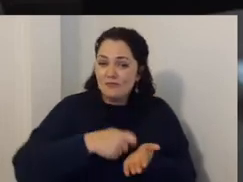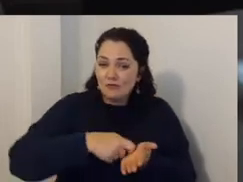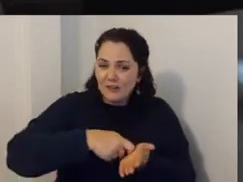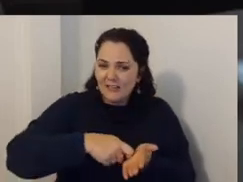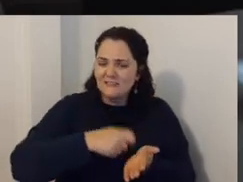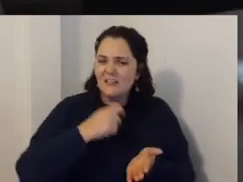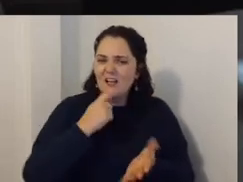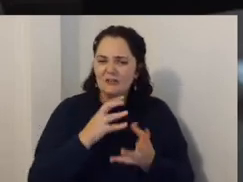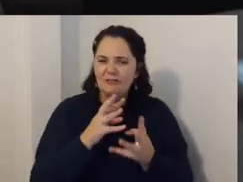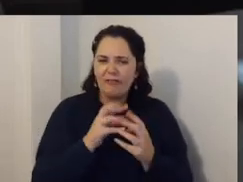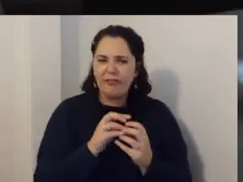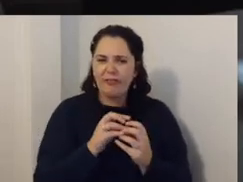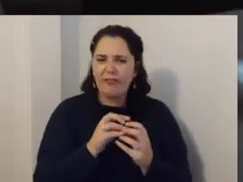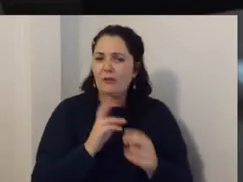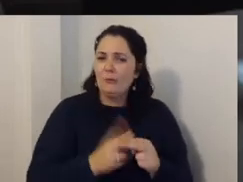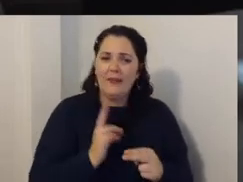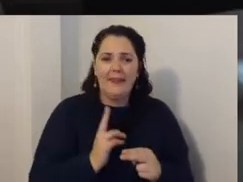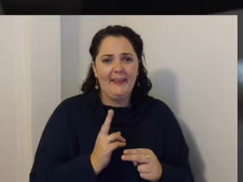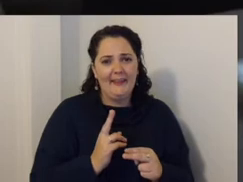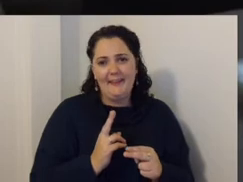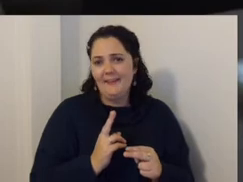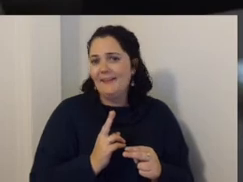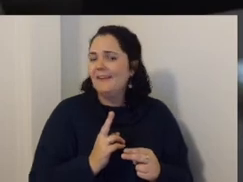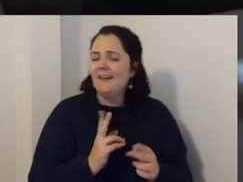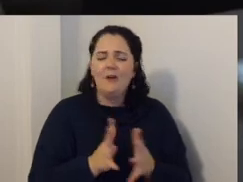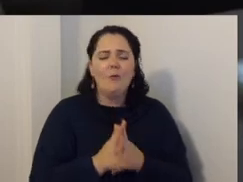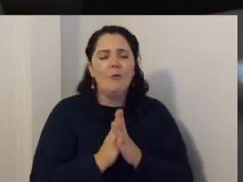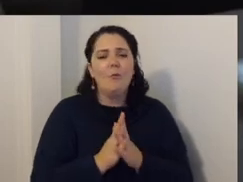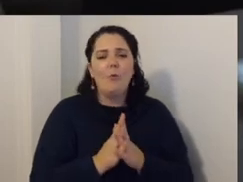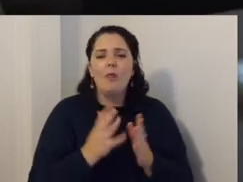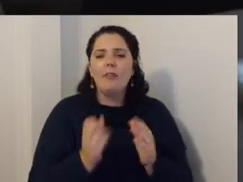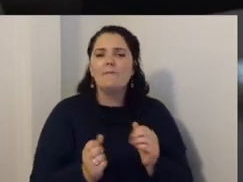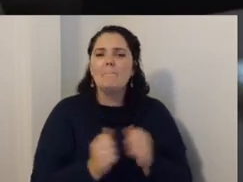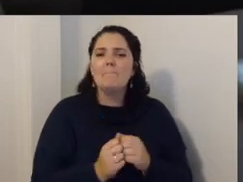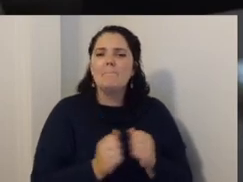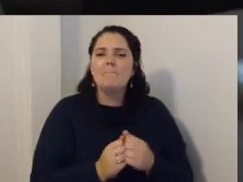and uh and I find it's always best to have an extra little scrap of paper sitting right next